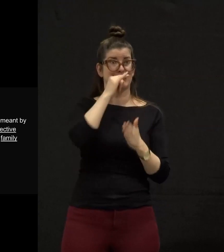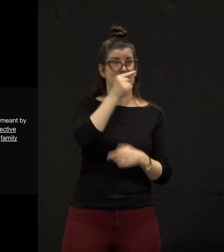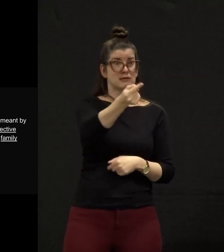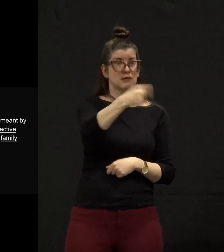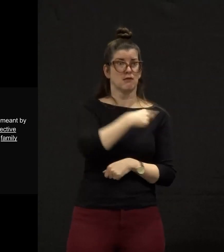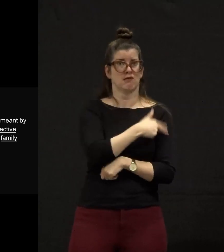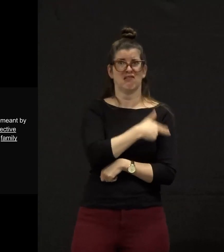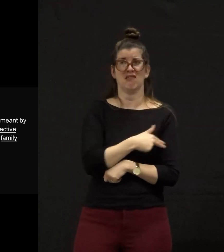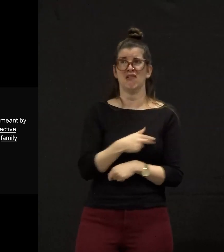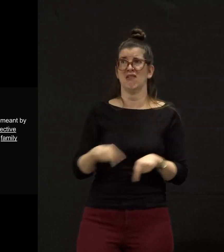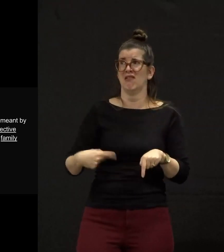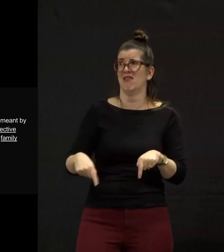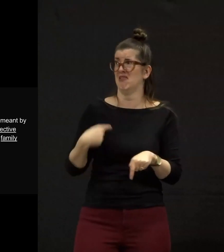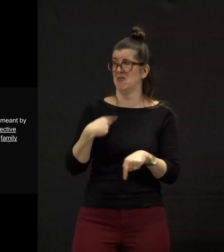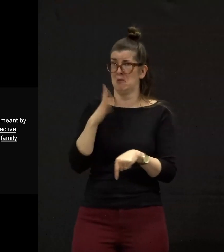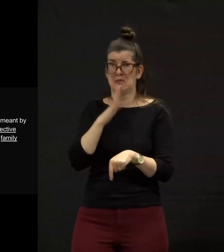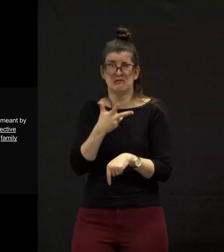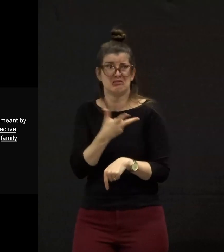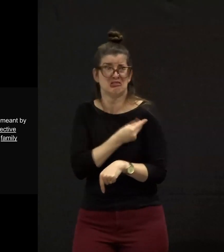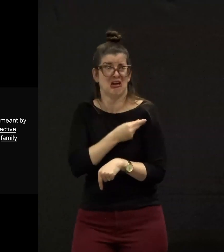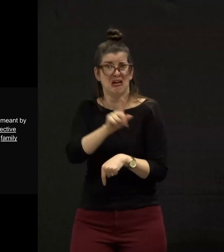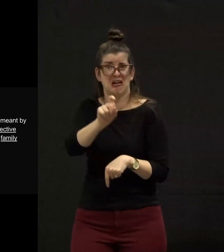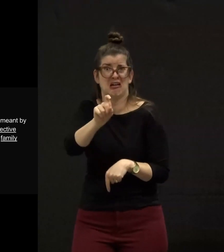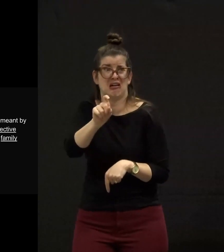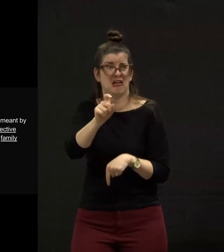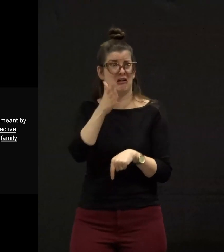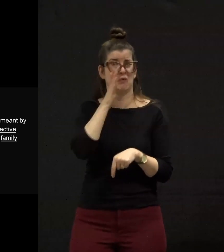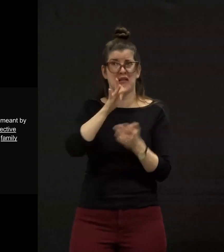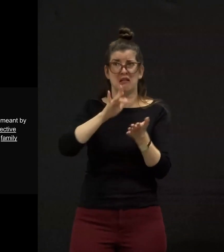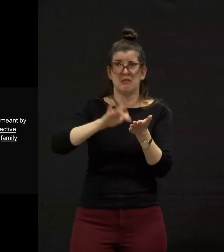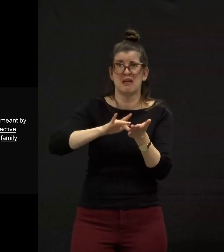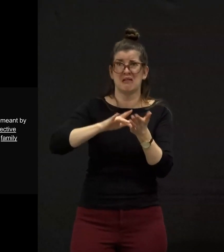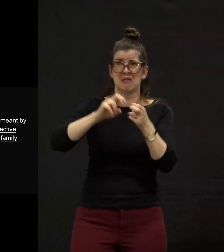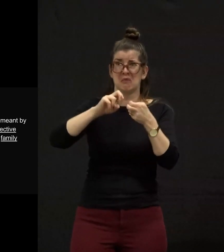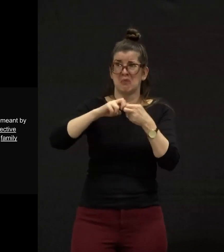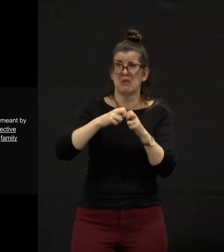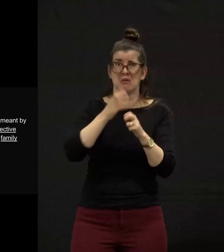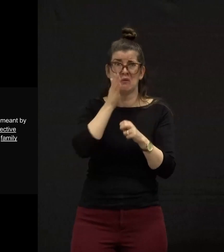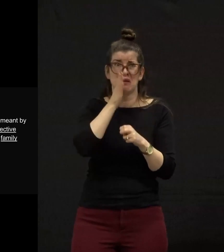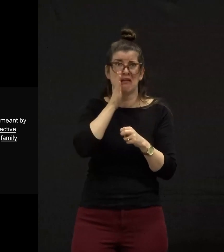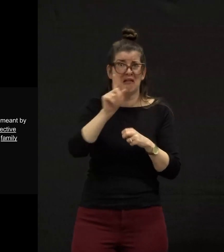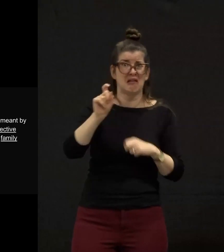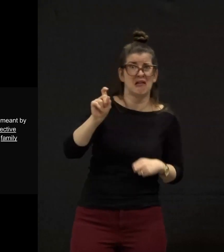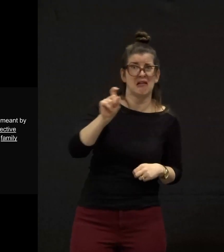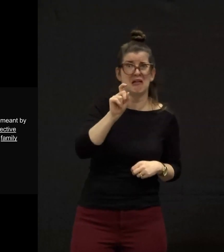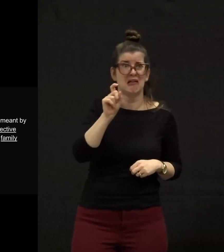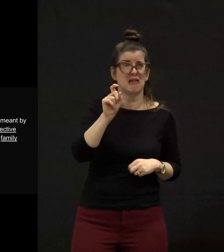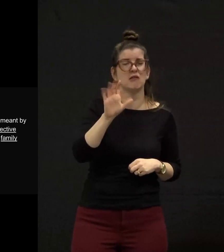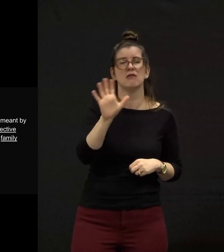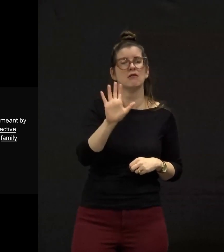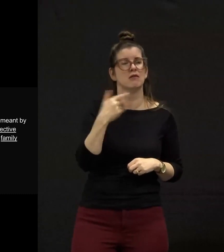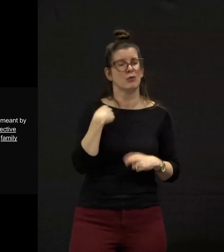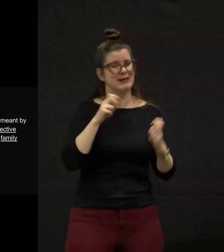they think they're going for some kind of medical problem, and we explain we don't do shots,